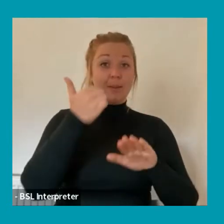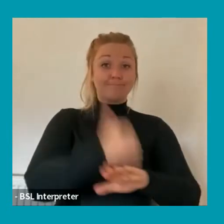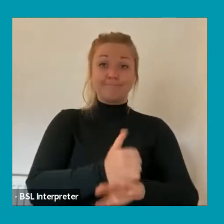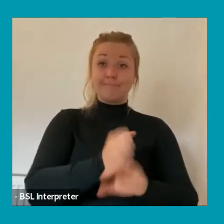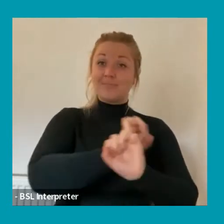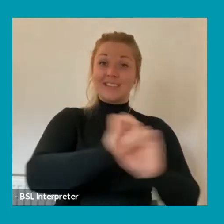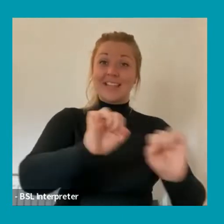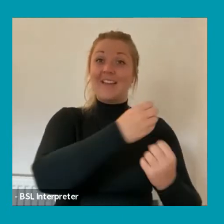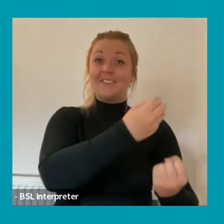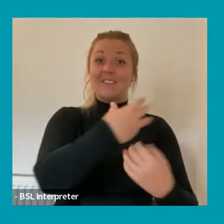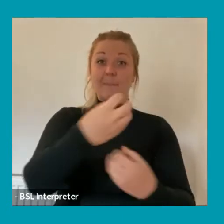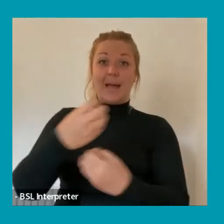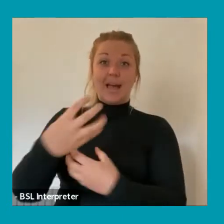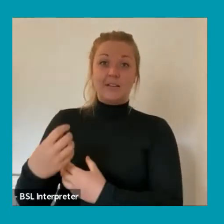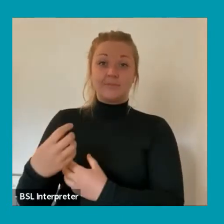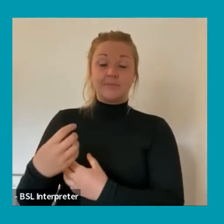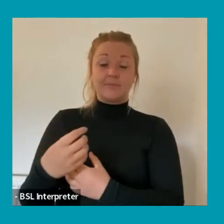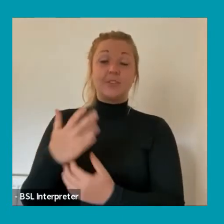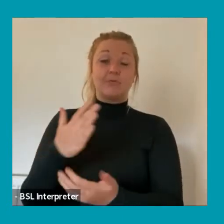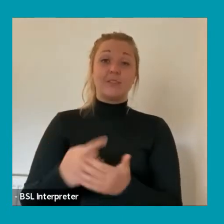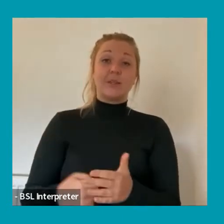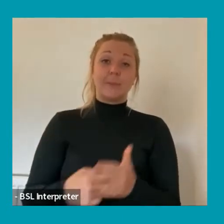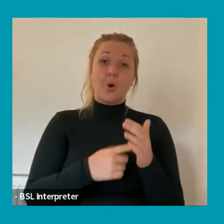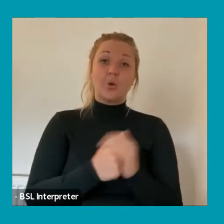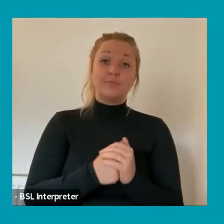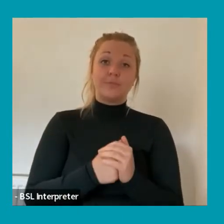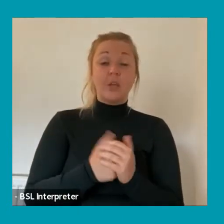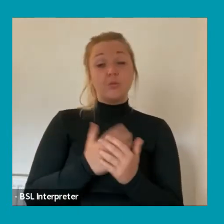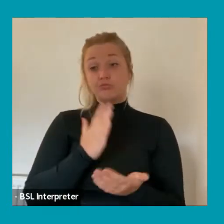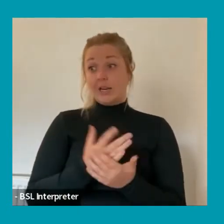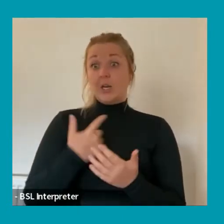Because what we could have done. We could have started a whole service that looked good.